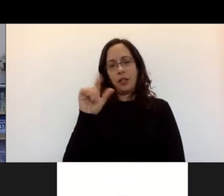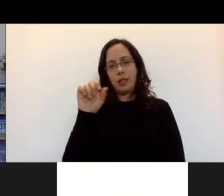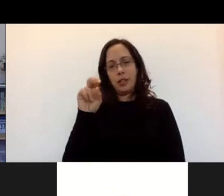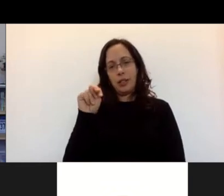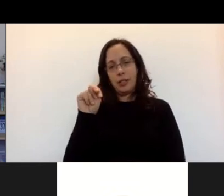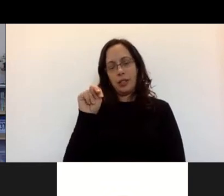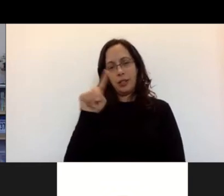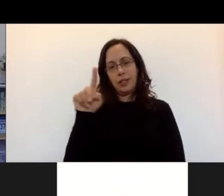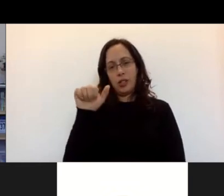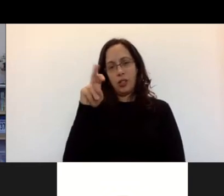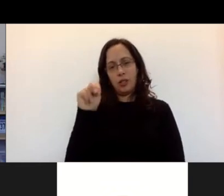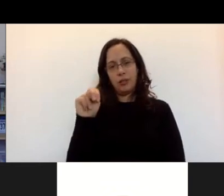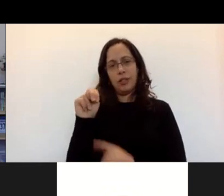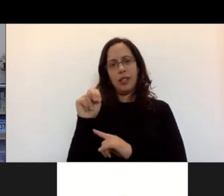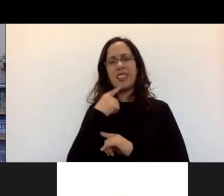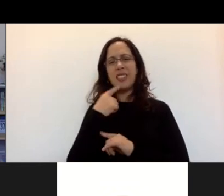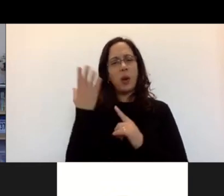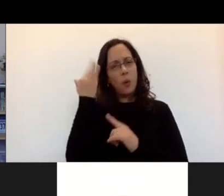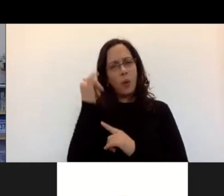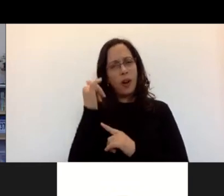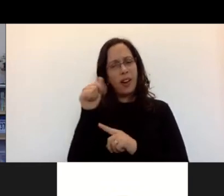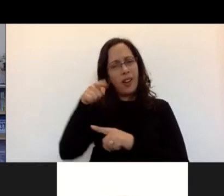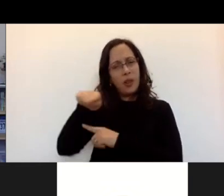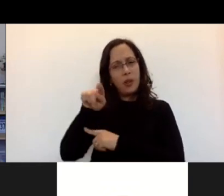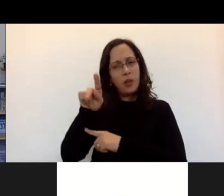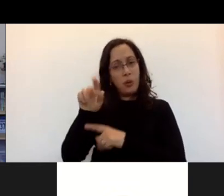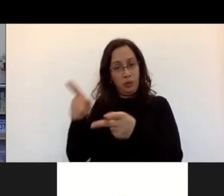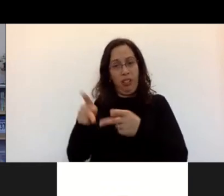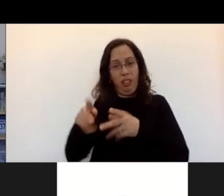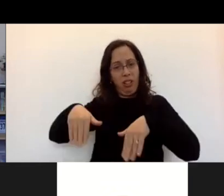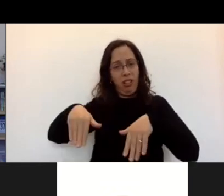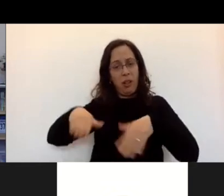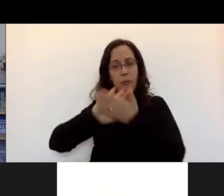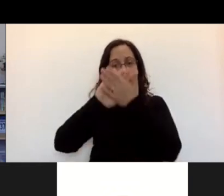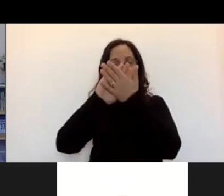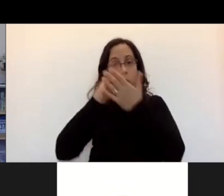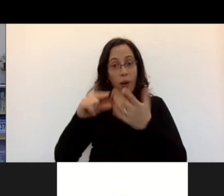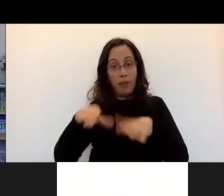why haven't these places turned into functional states once they gained their independence